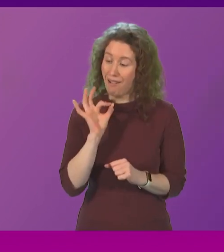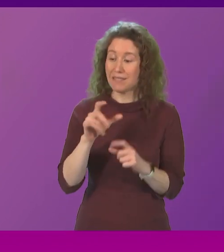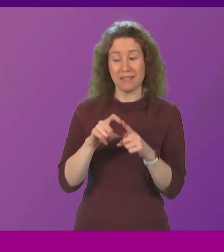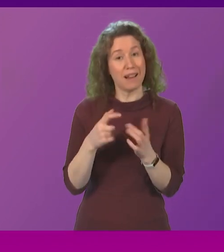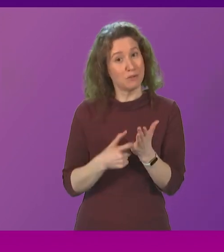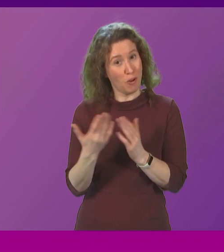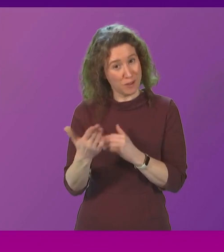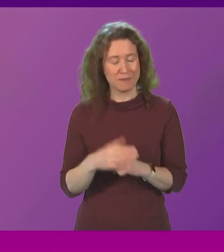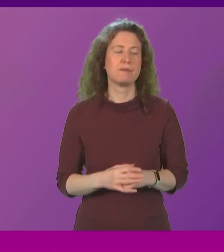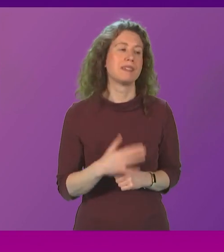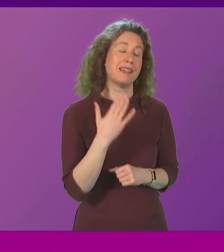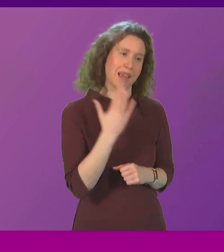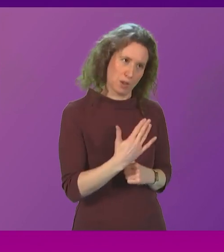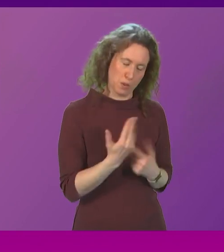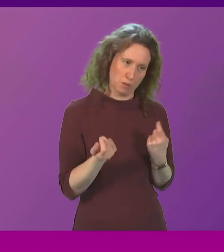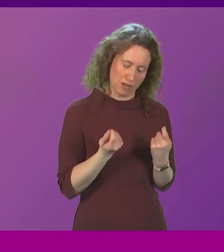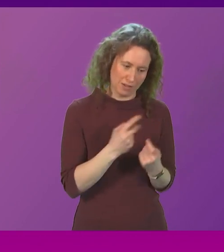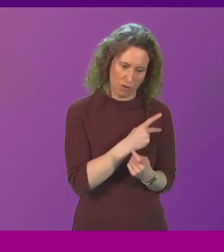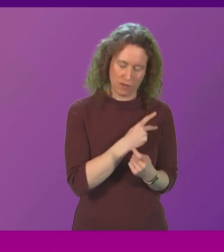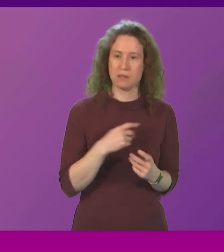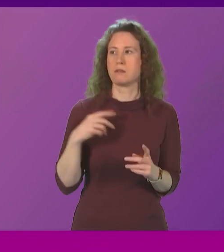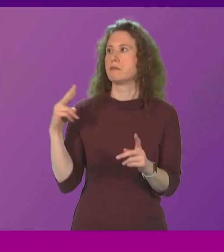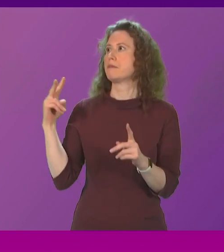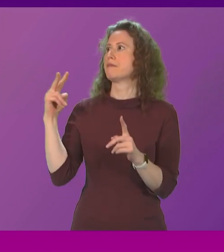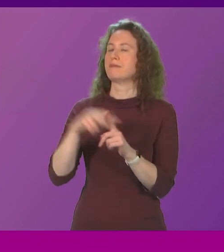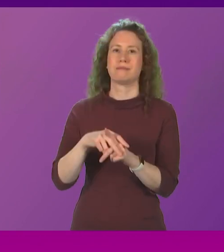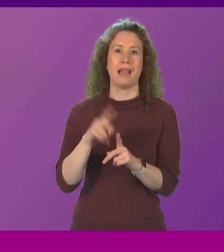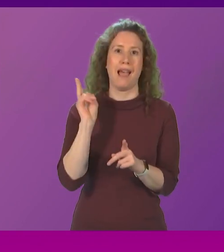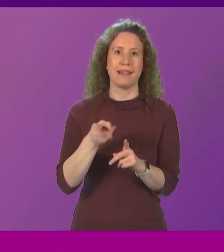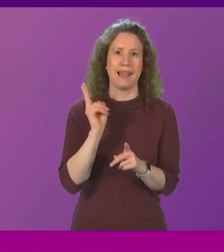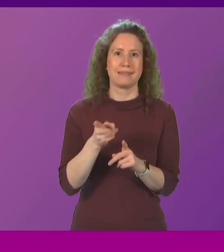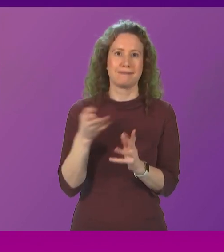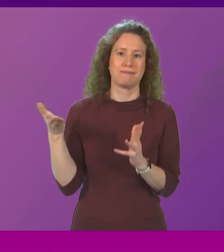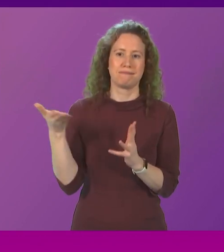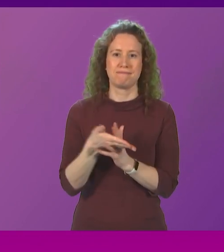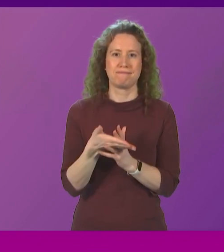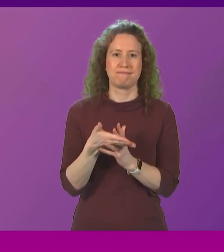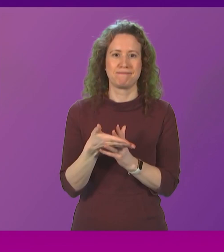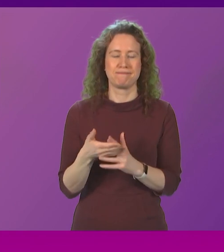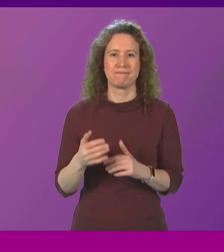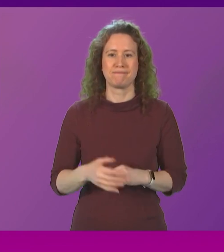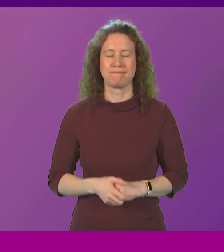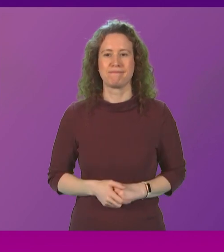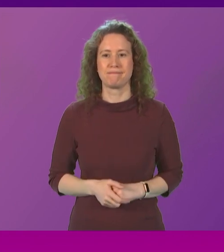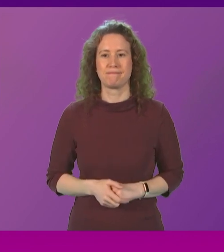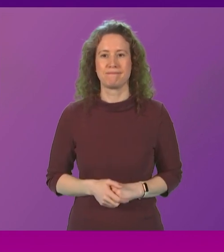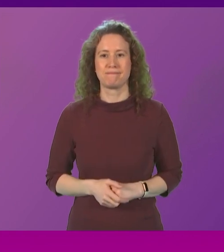Thank you very much.